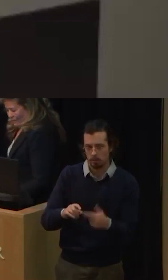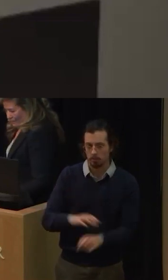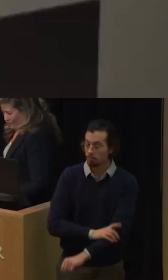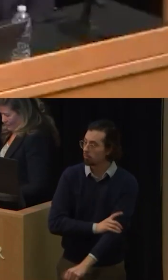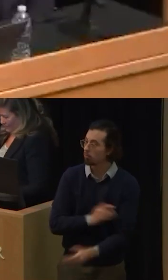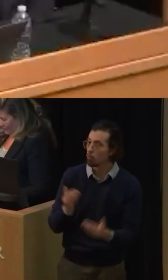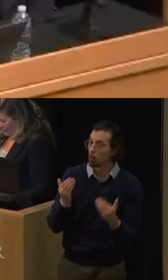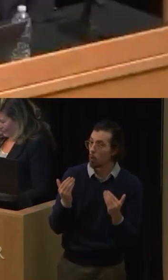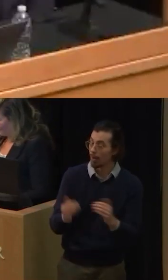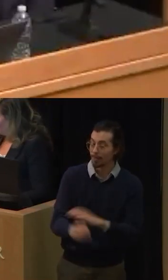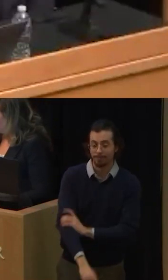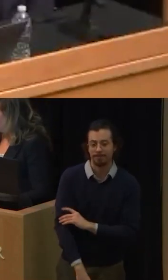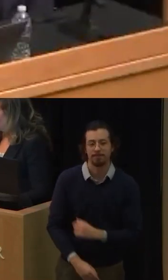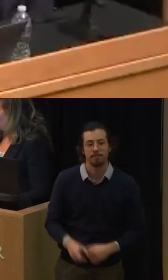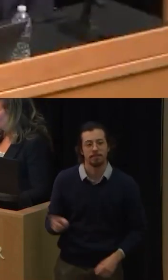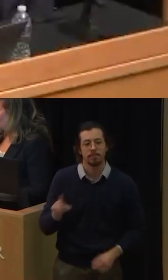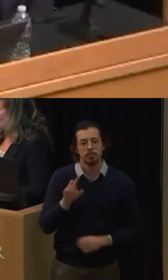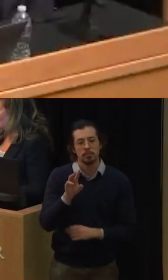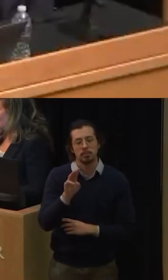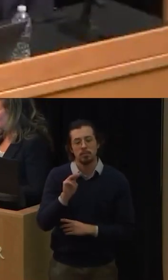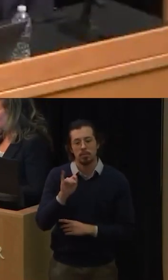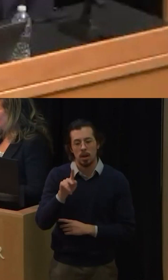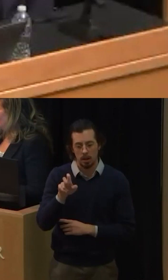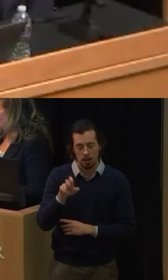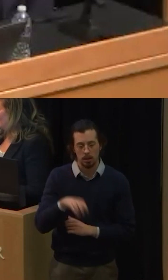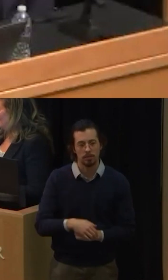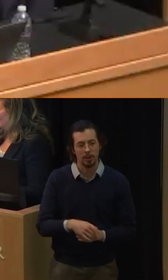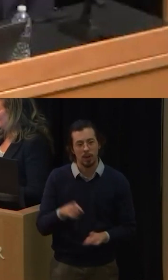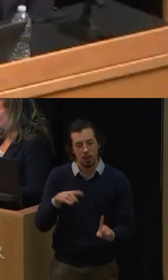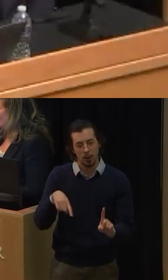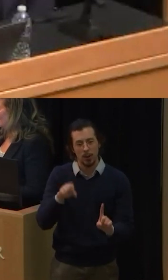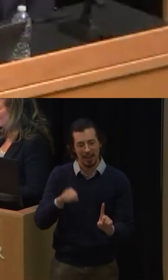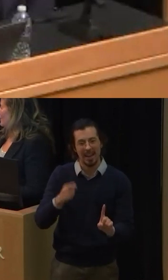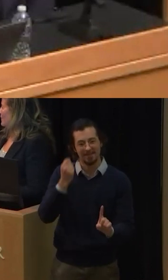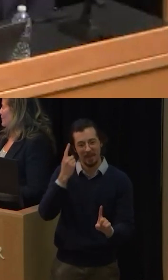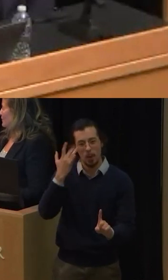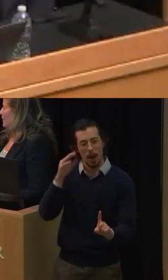Well, I think you can, you can see why Melanie Funchess is the leader that she is in the community,